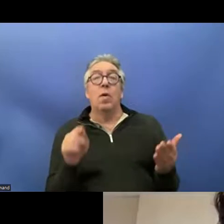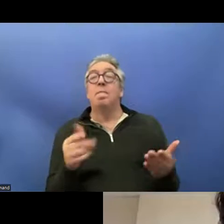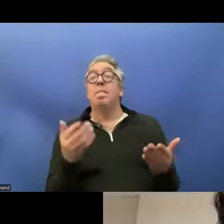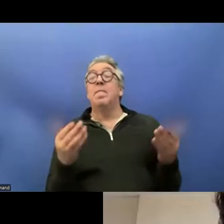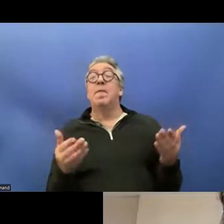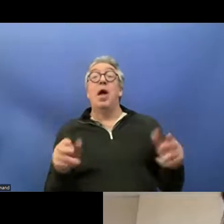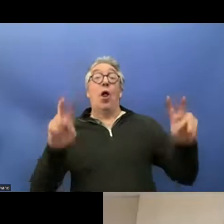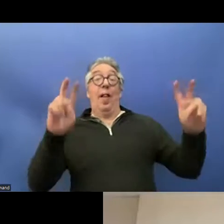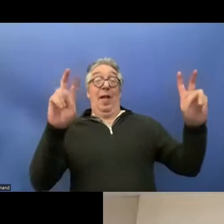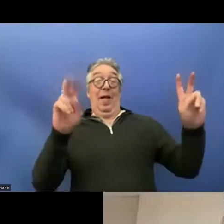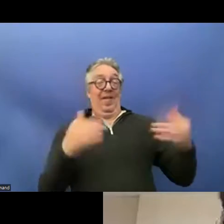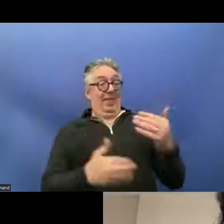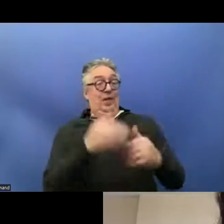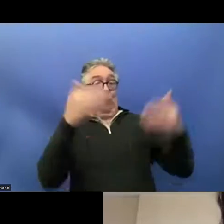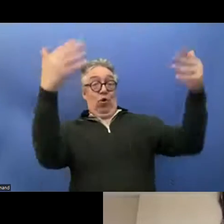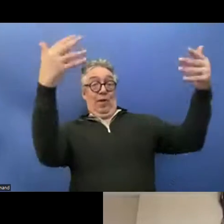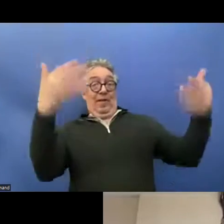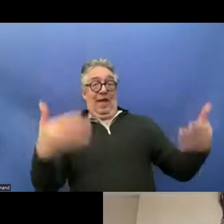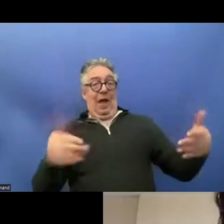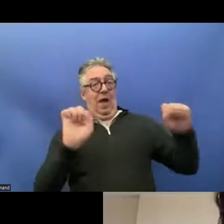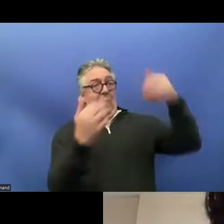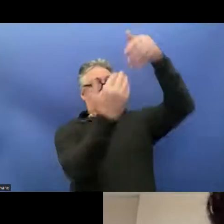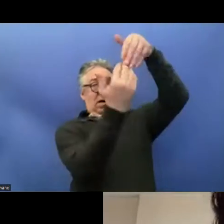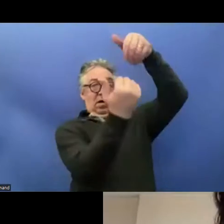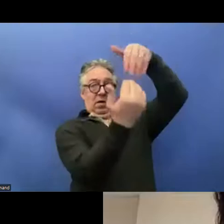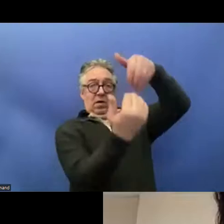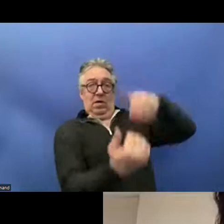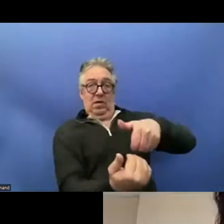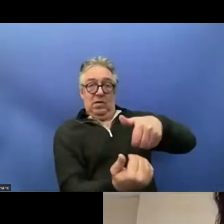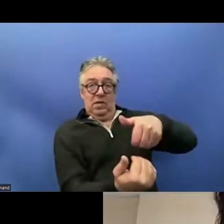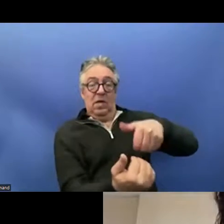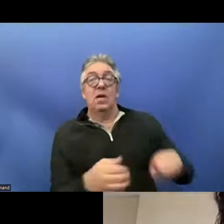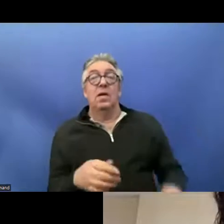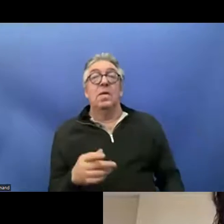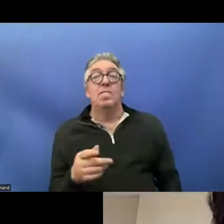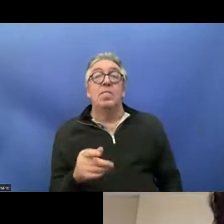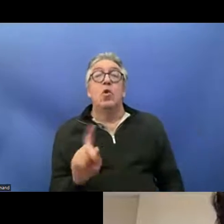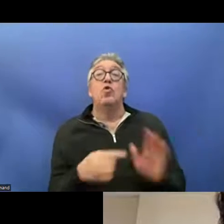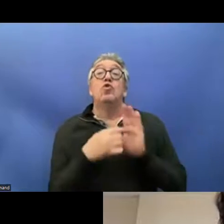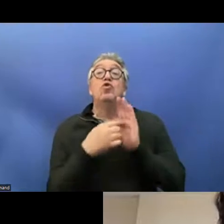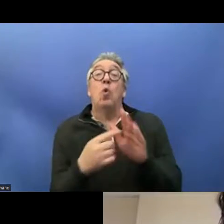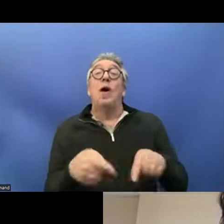data can be included to expand the types of disability data included in the database.